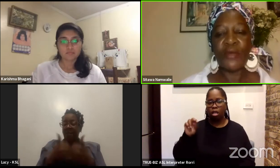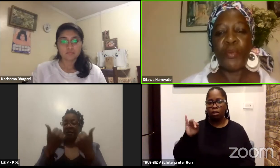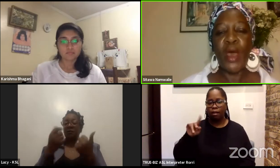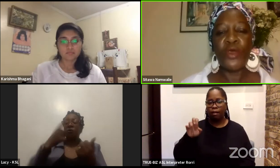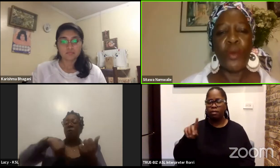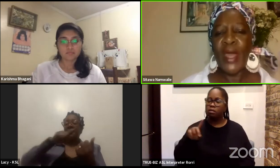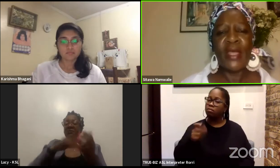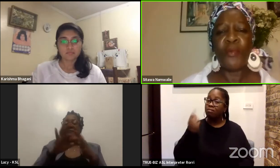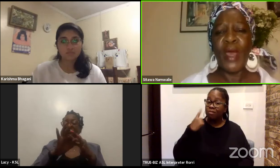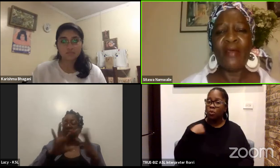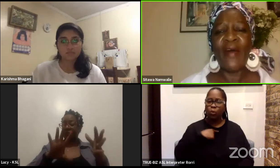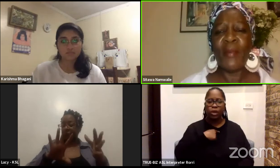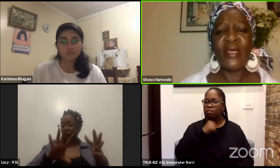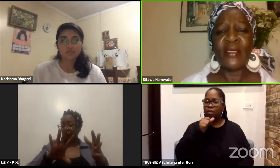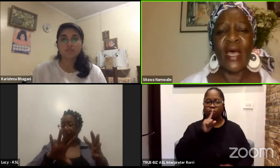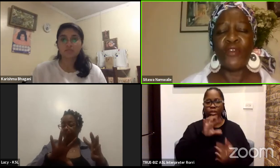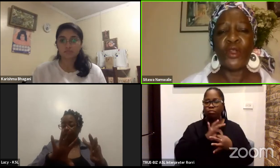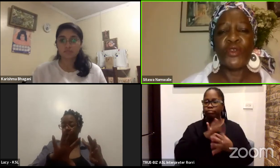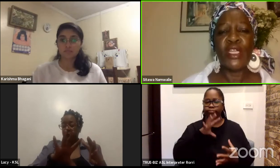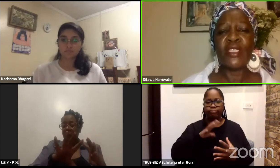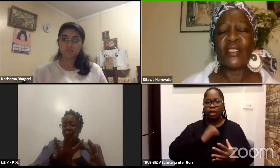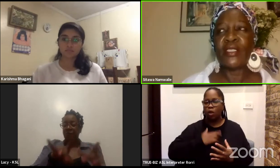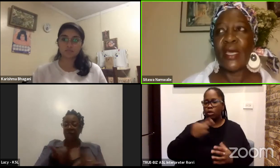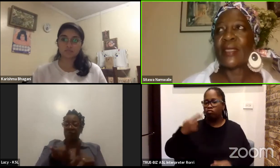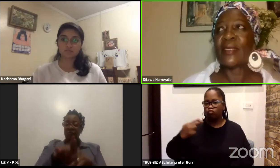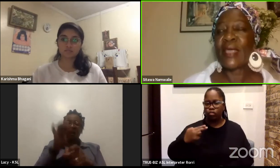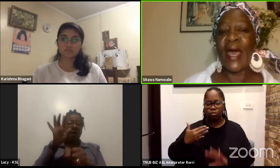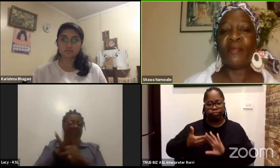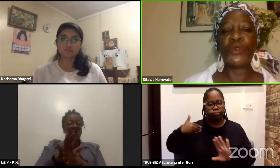and many families have not really taken the time